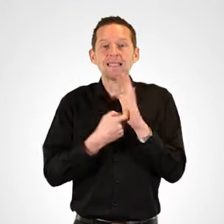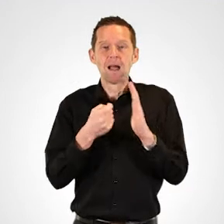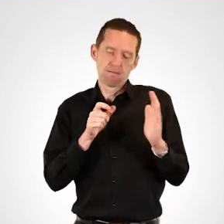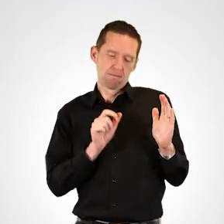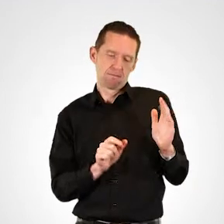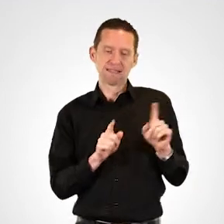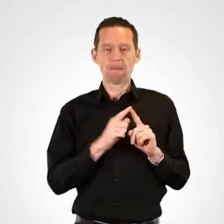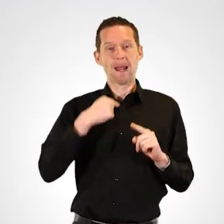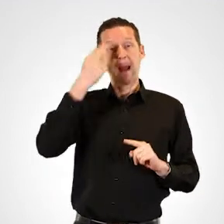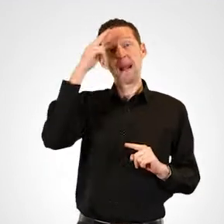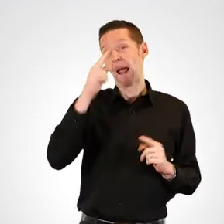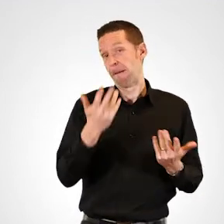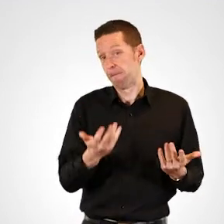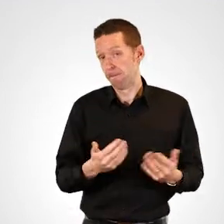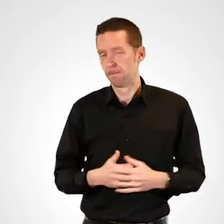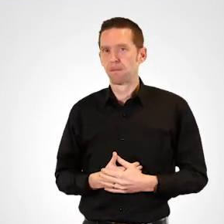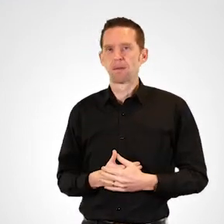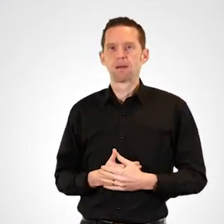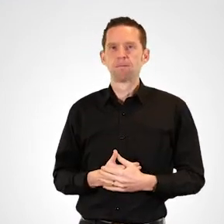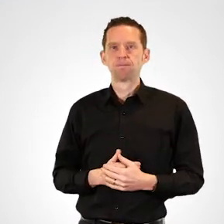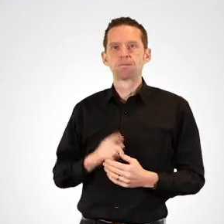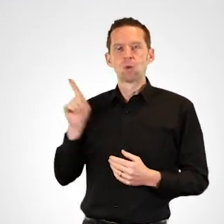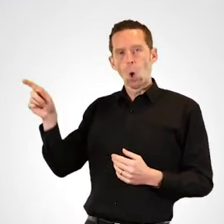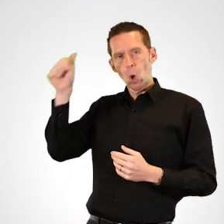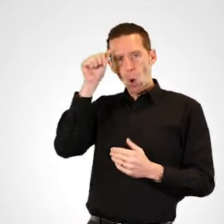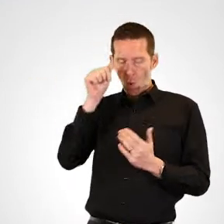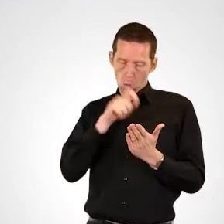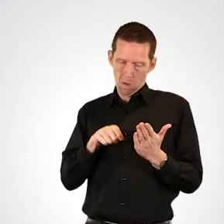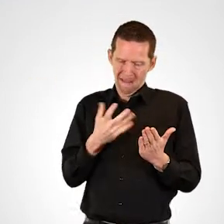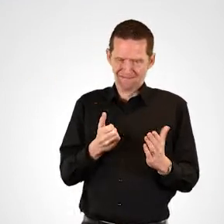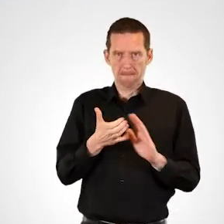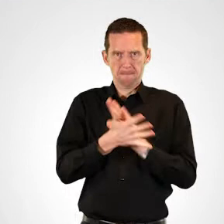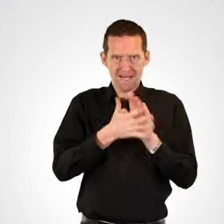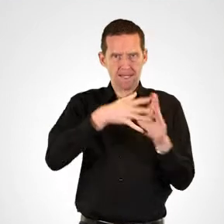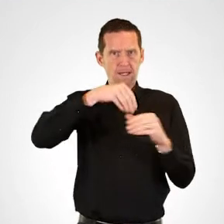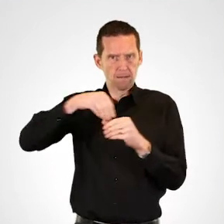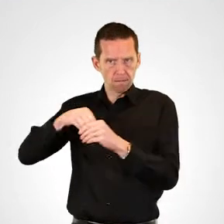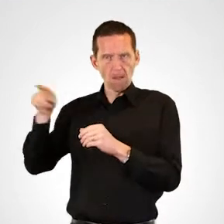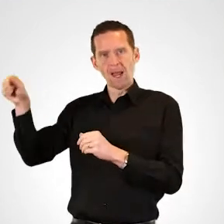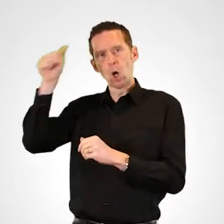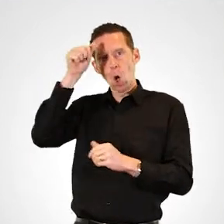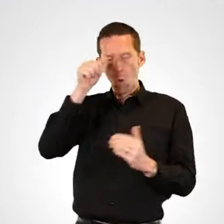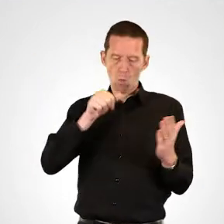the letter that starts their own name. They know that print carries meaning. They now know those squiggles represent...